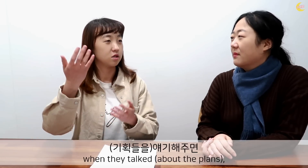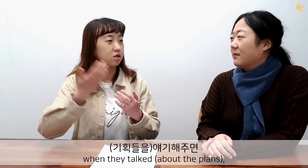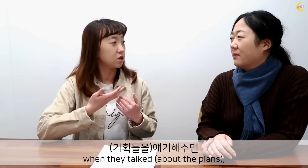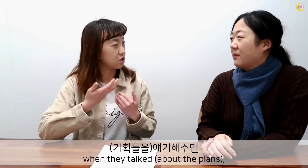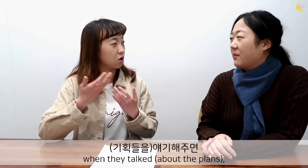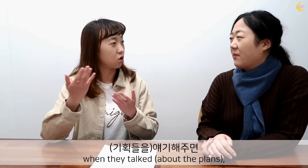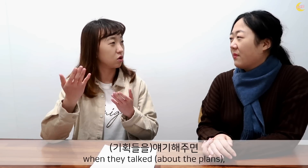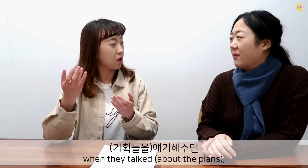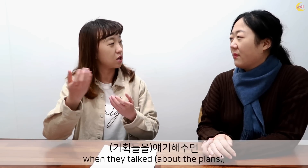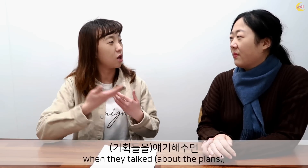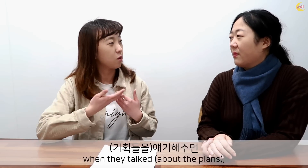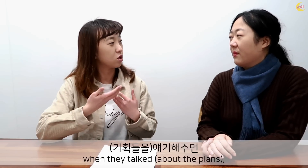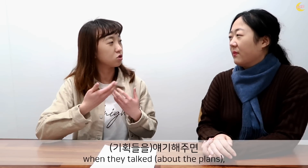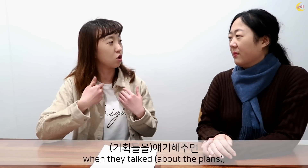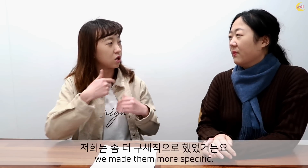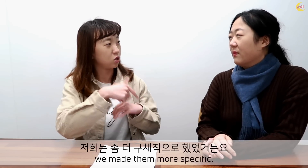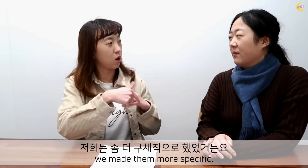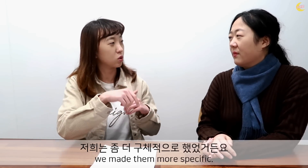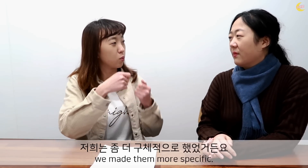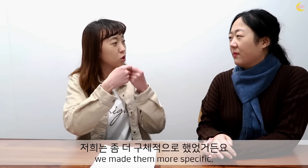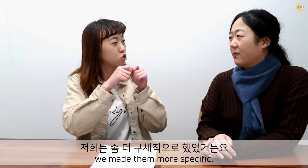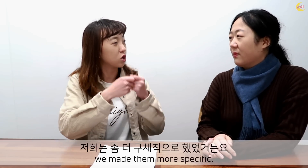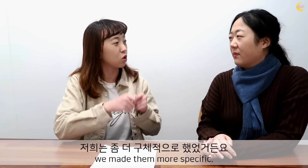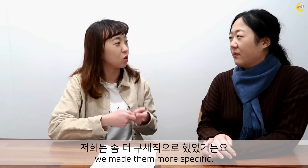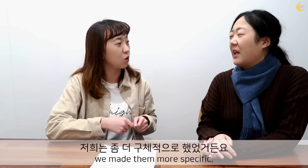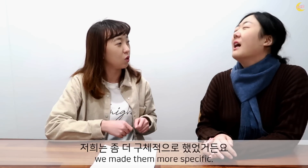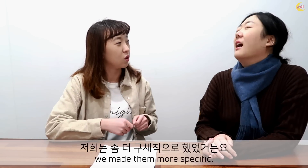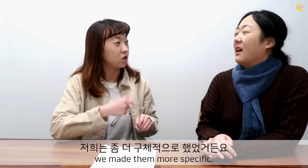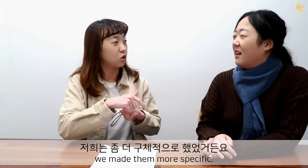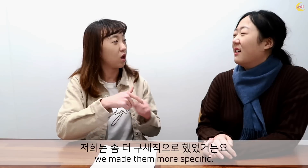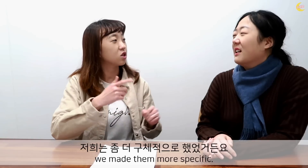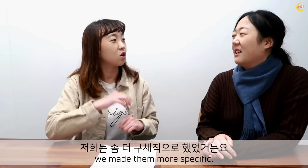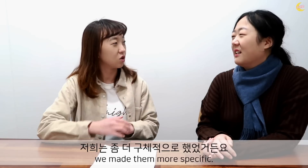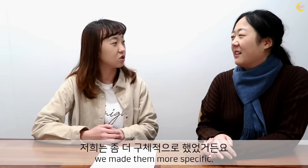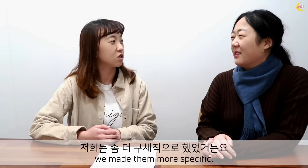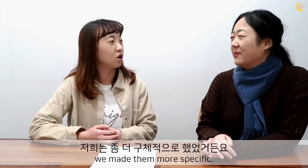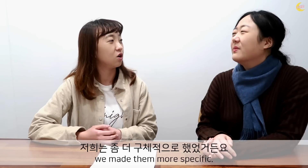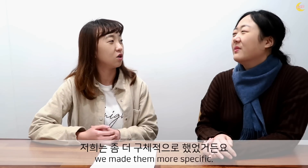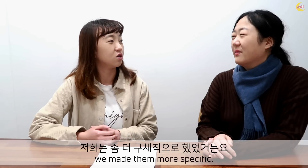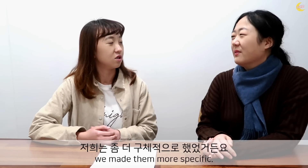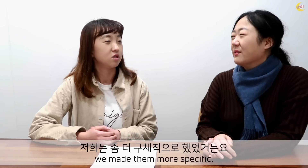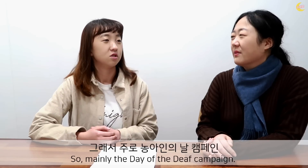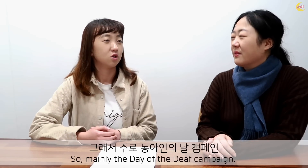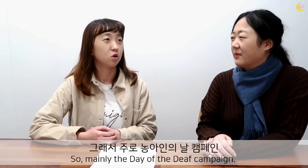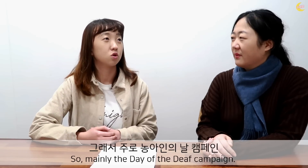We worked with the presidential team and when they talked (about the plans), we made them more specific.